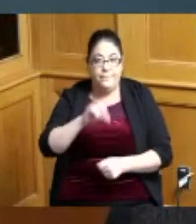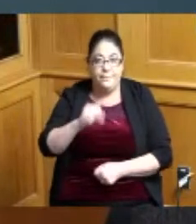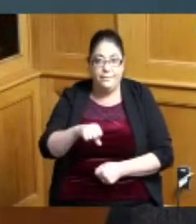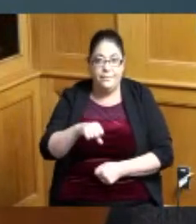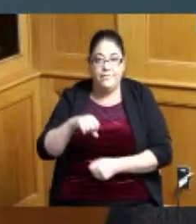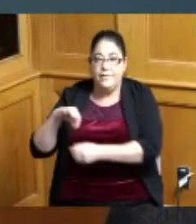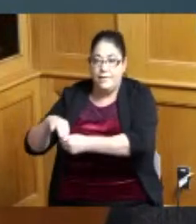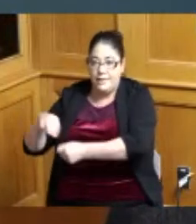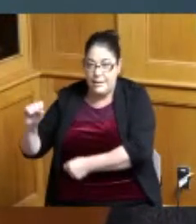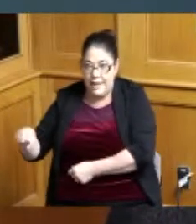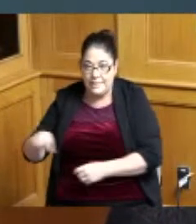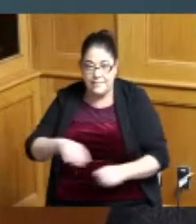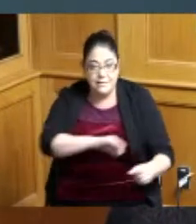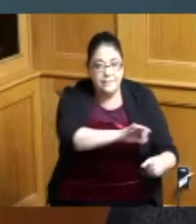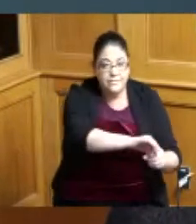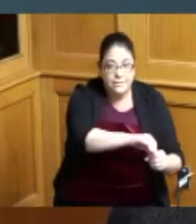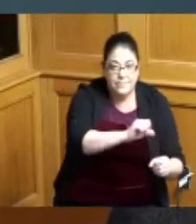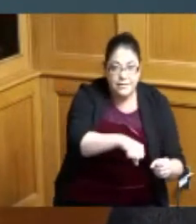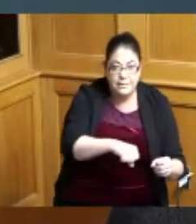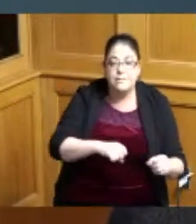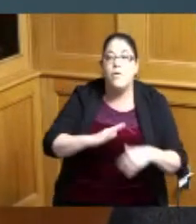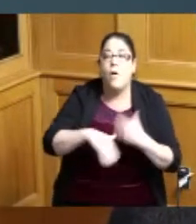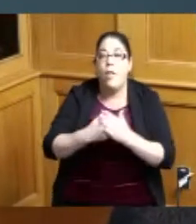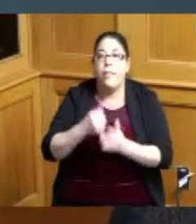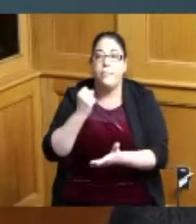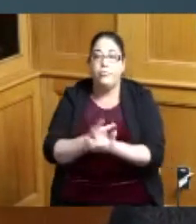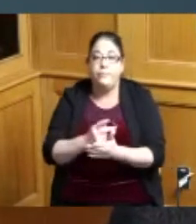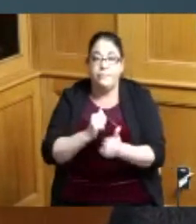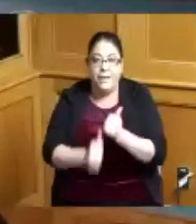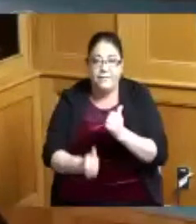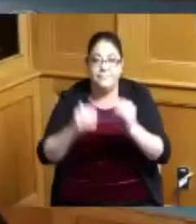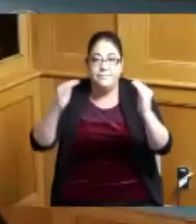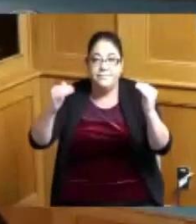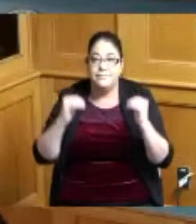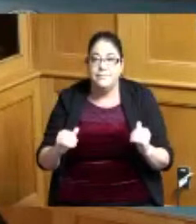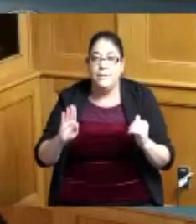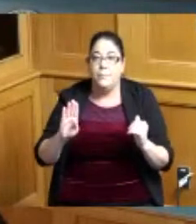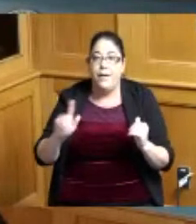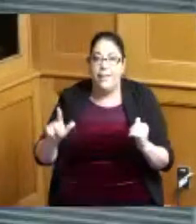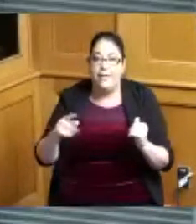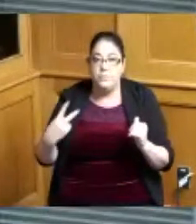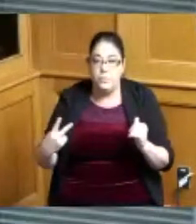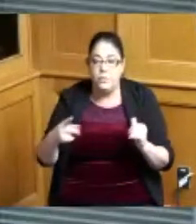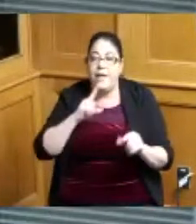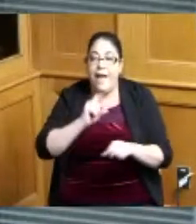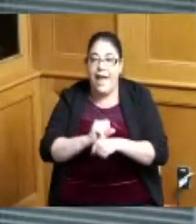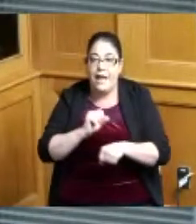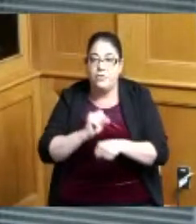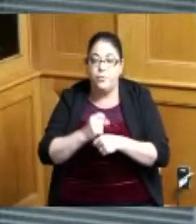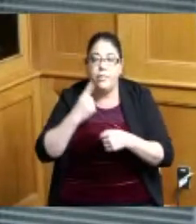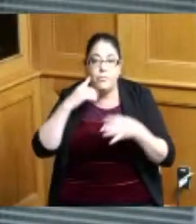yeah Commissioner yes okay and by leave two is the actual resolution graining the amended petition